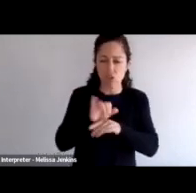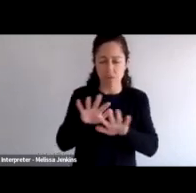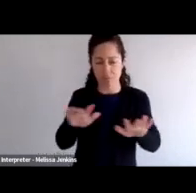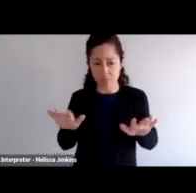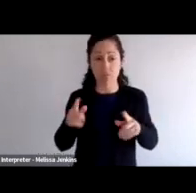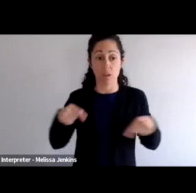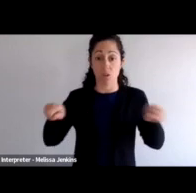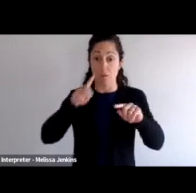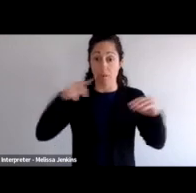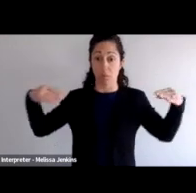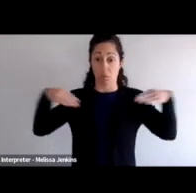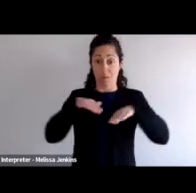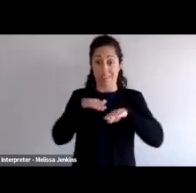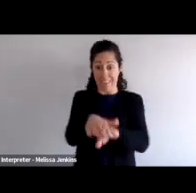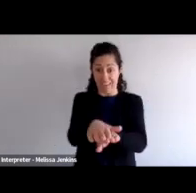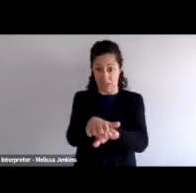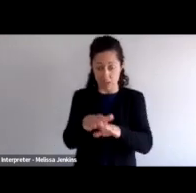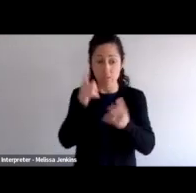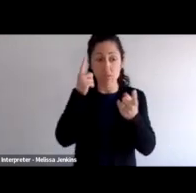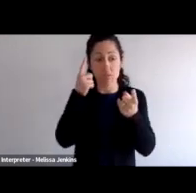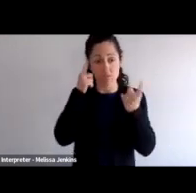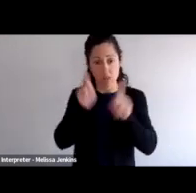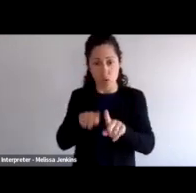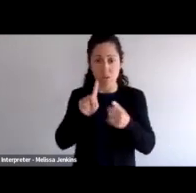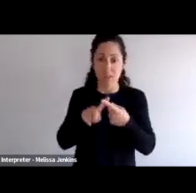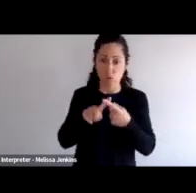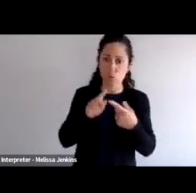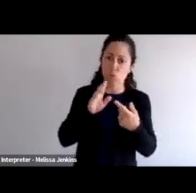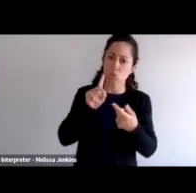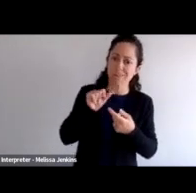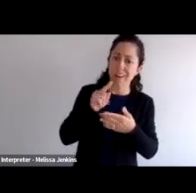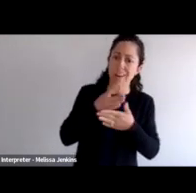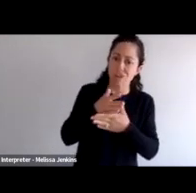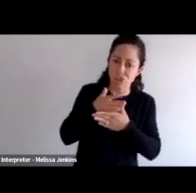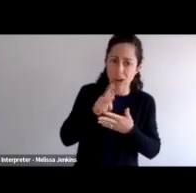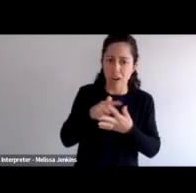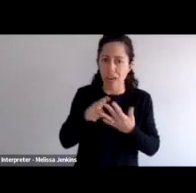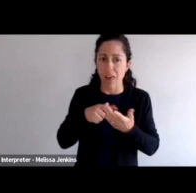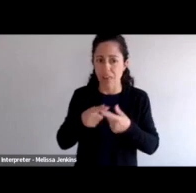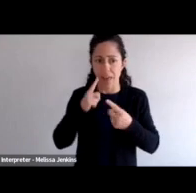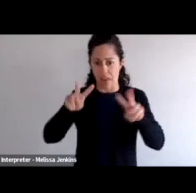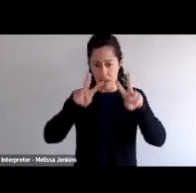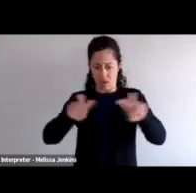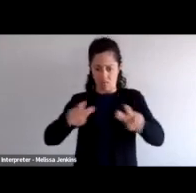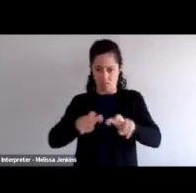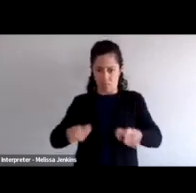to the data sharing agreements, and then they can query on the data. On the left here, you will